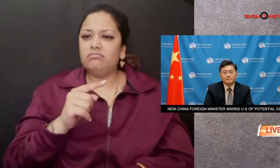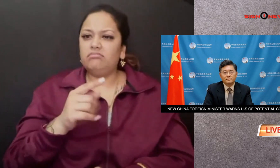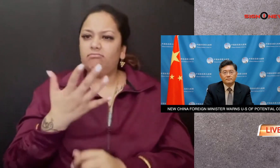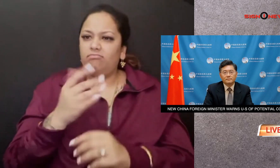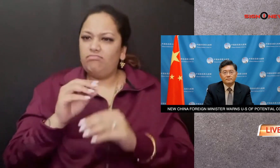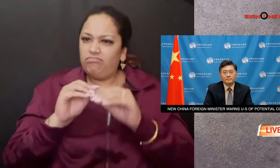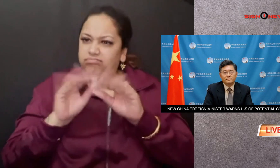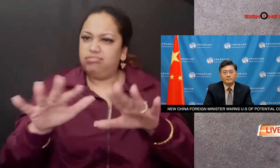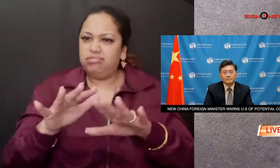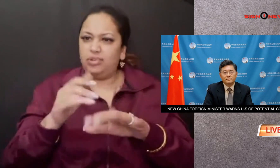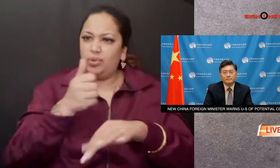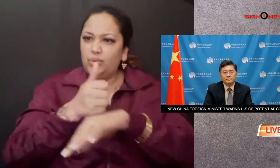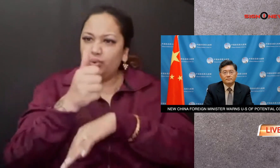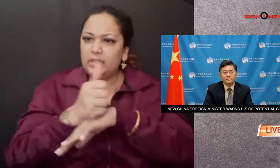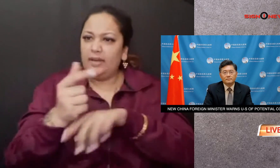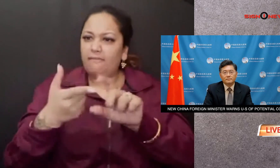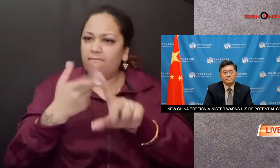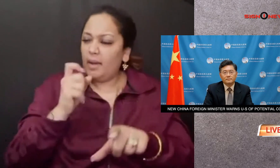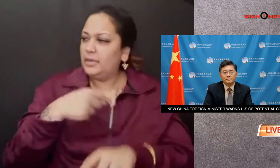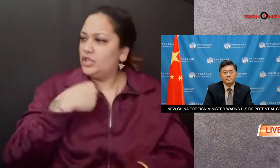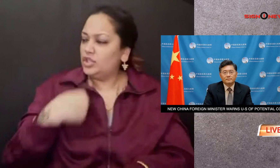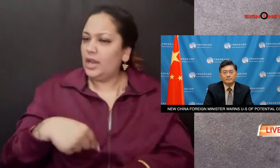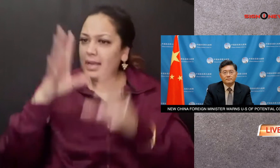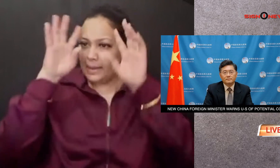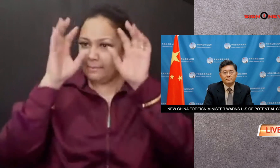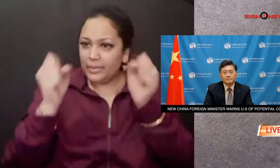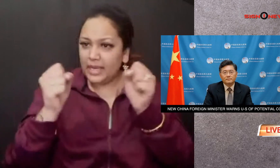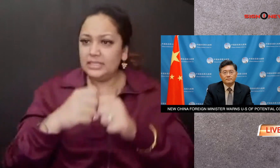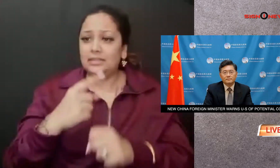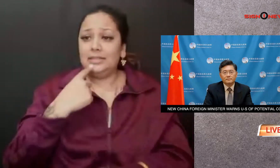and suggested that the recent balloon crisis could have been avoided.